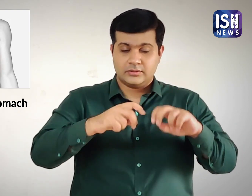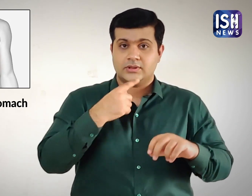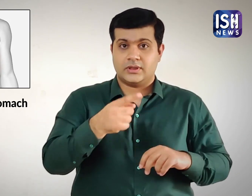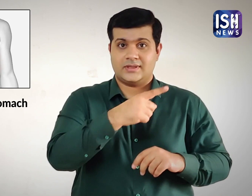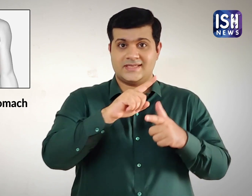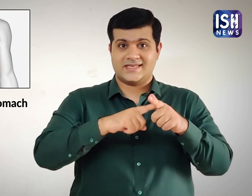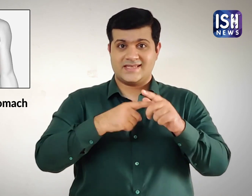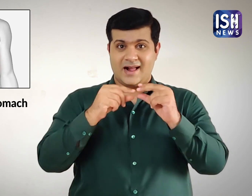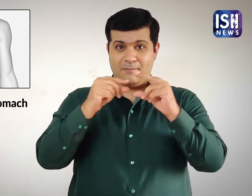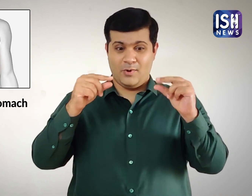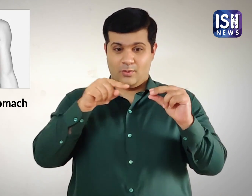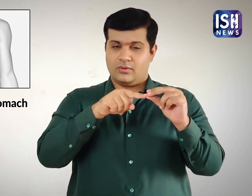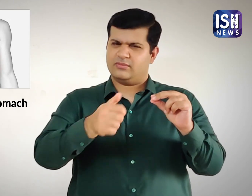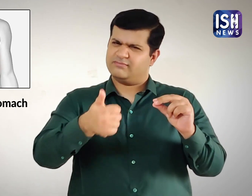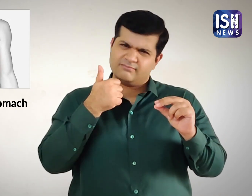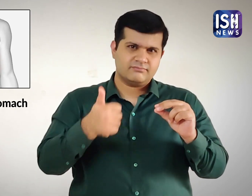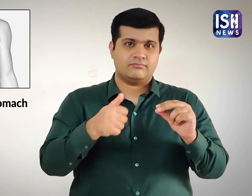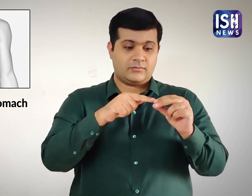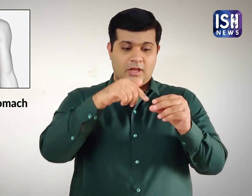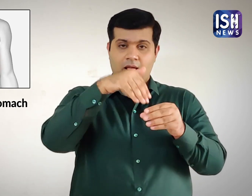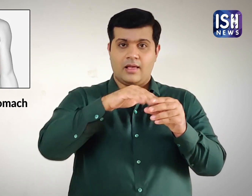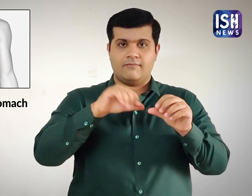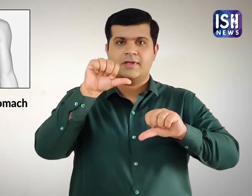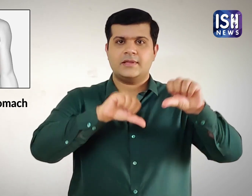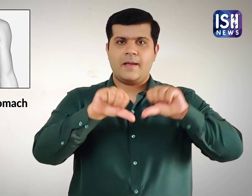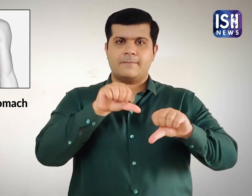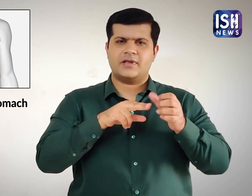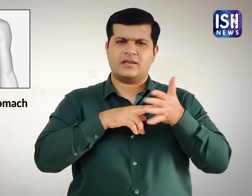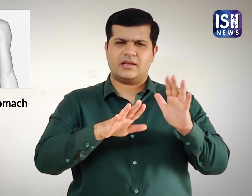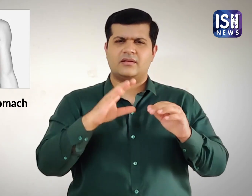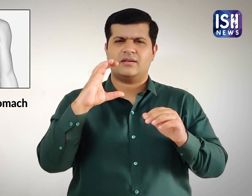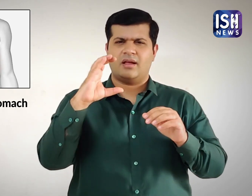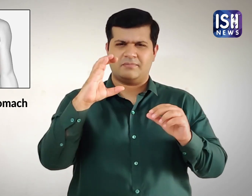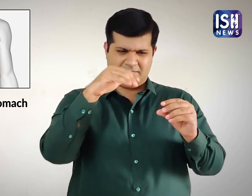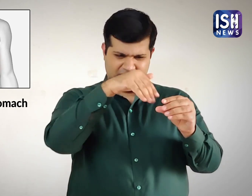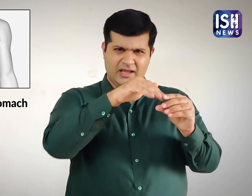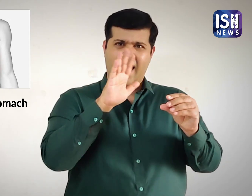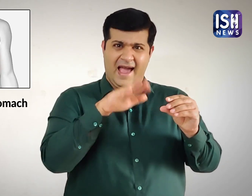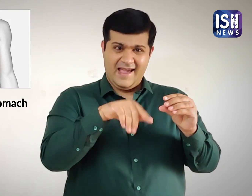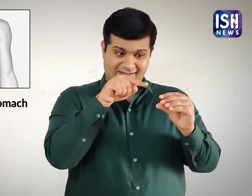Research has shown that jalepenos have a chemical called 'Capsaicin',